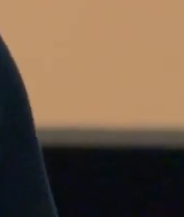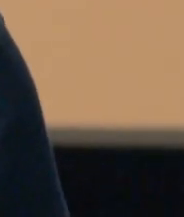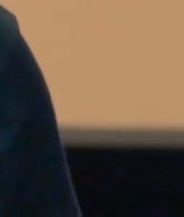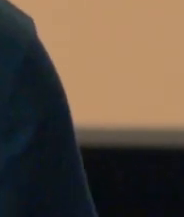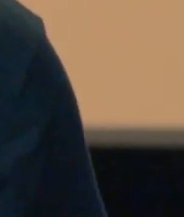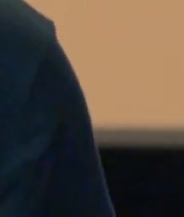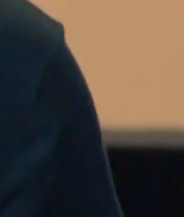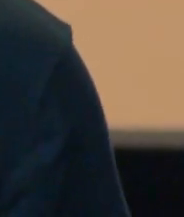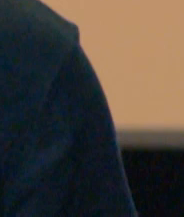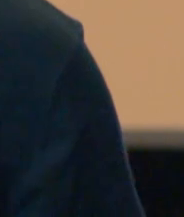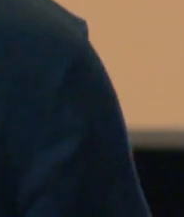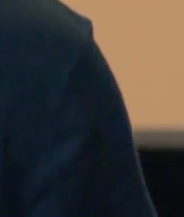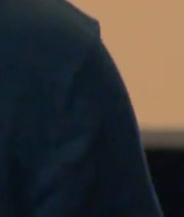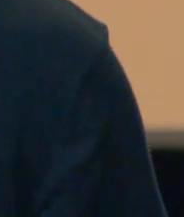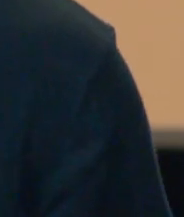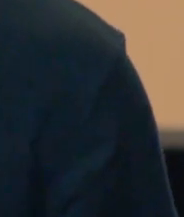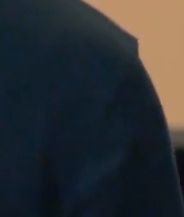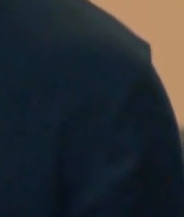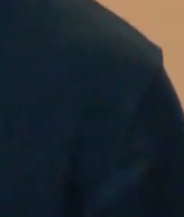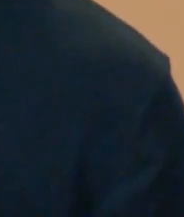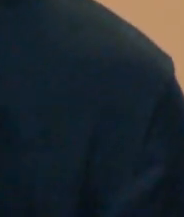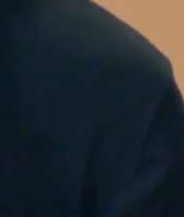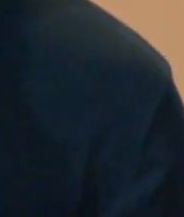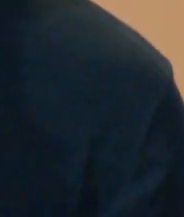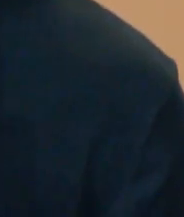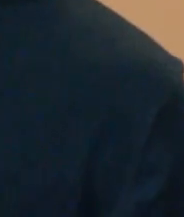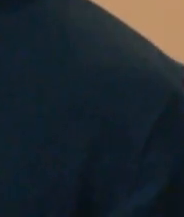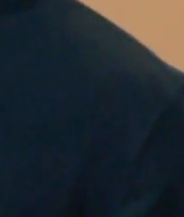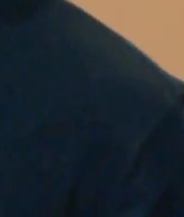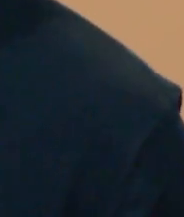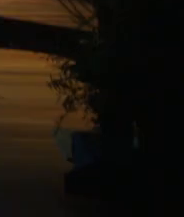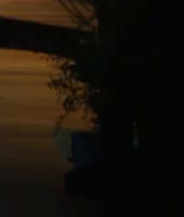#Whoo! Whoo! Thank you.